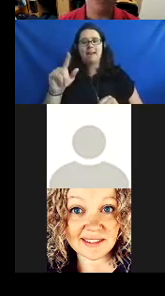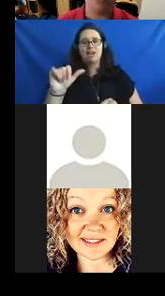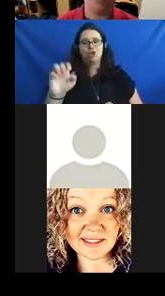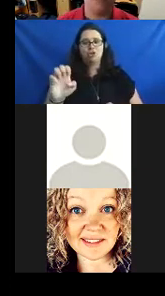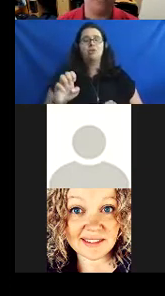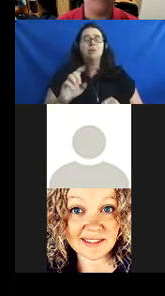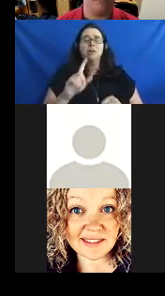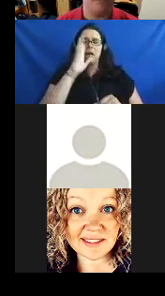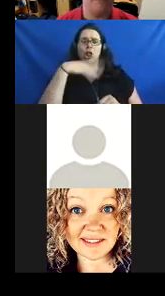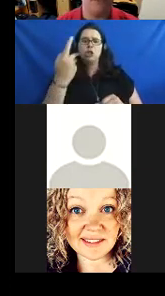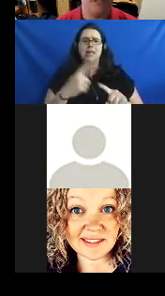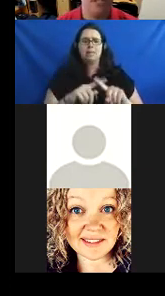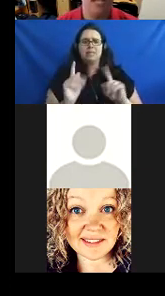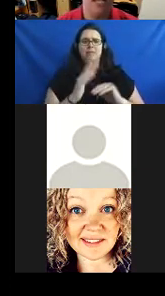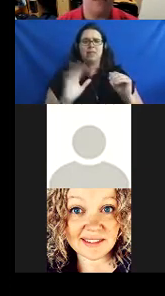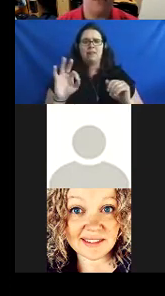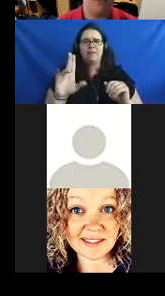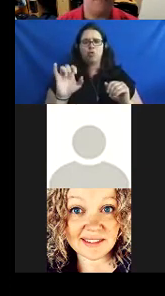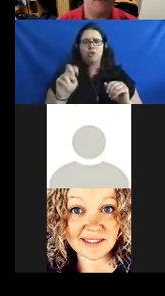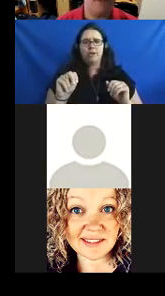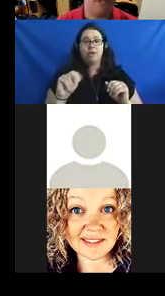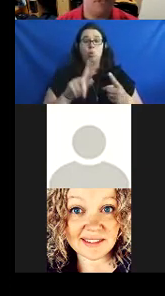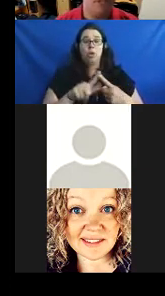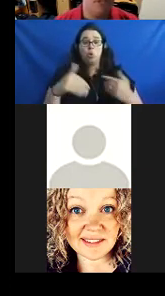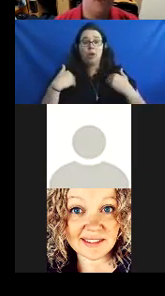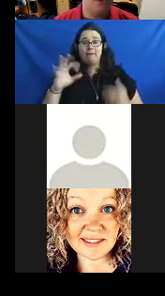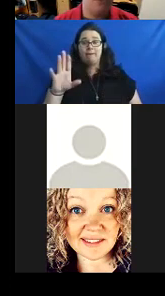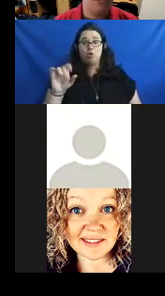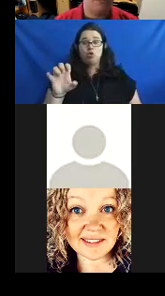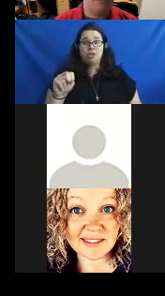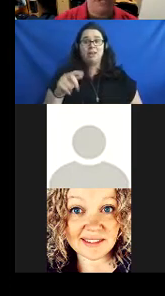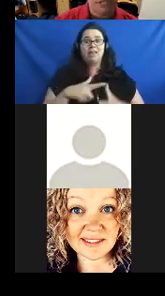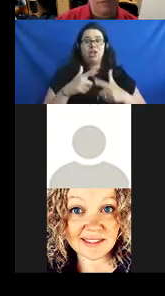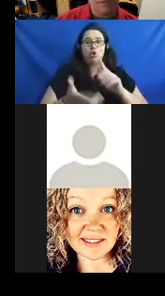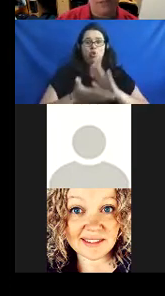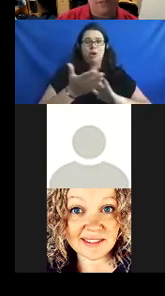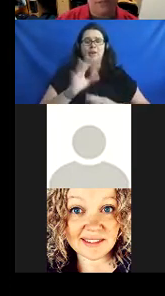IT DOES WORK DIFFERENT THAN FUSION. WHEN YOU HAVE FUSION, YOU ARE RUNNING THE FUSION INTERFACE